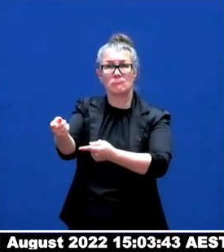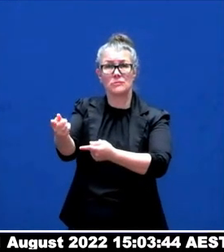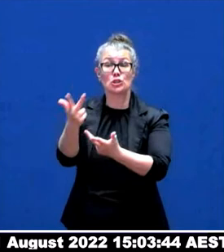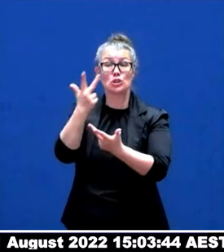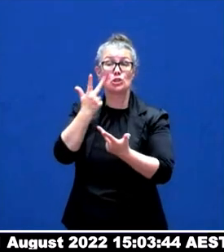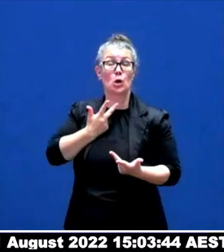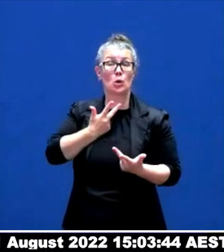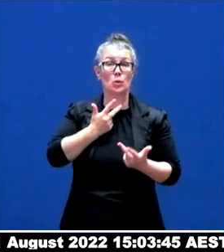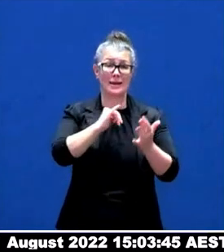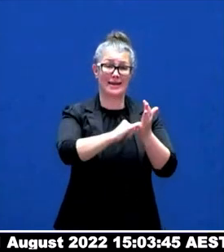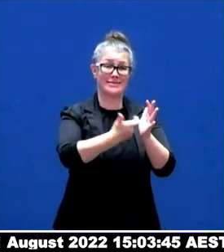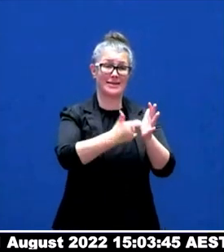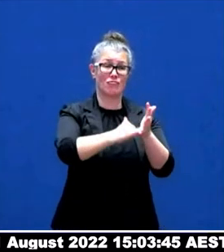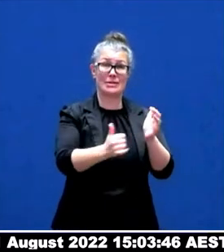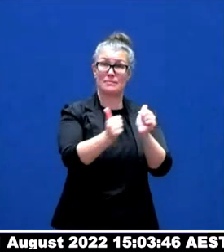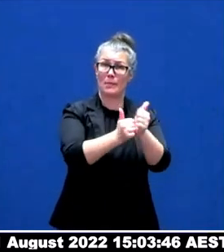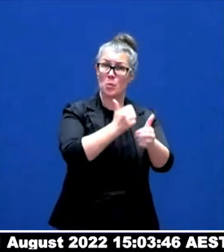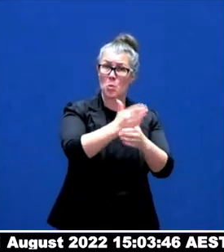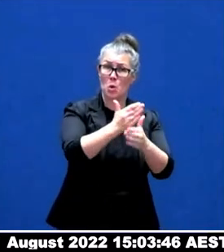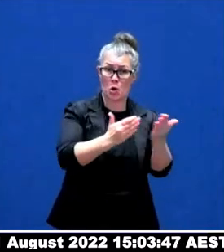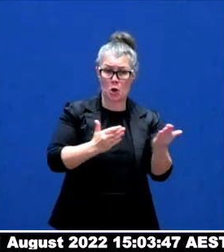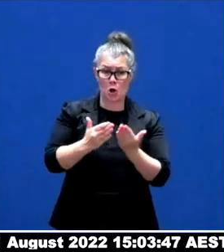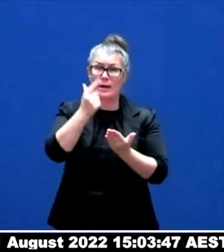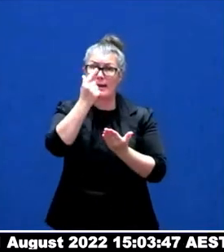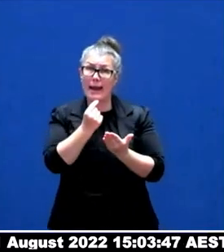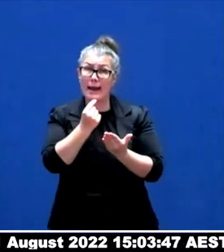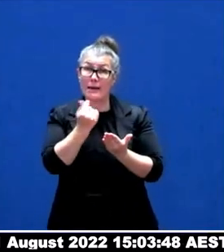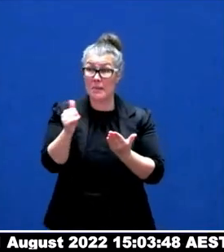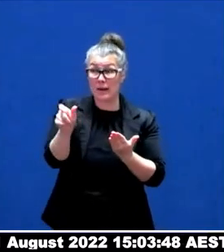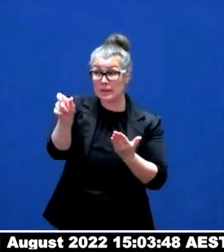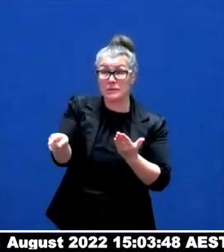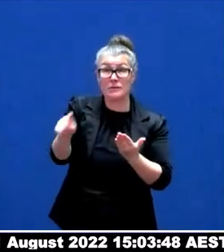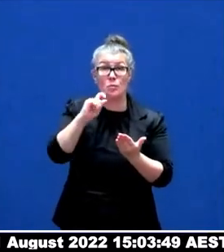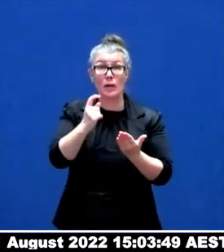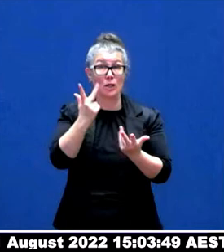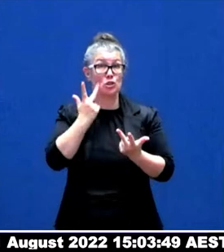I accept you have no oversight of them, but the participant might share that with you so you know what they are getting?